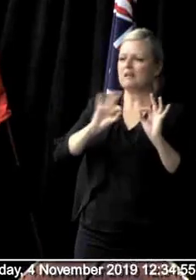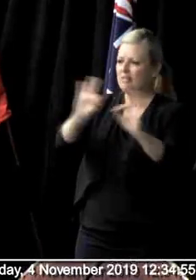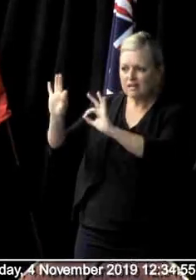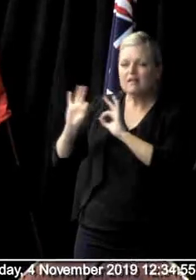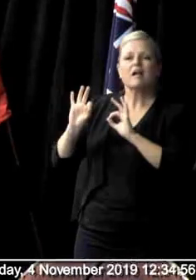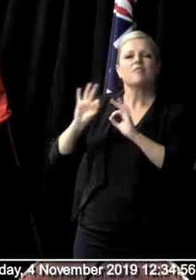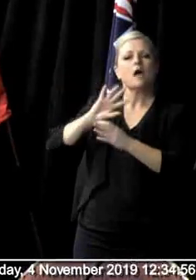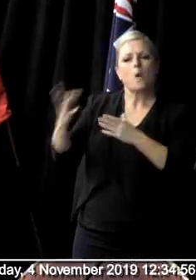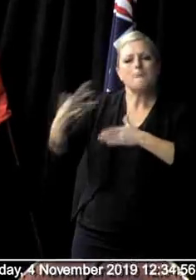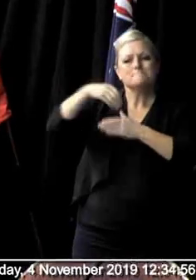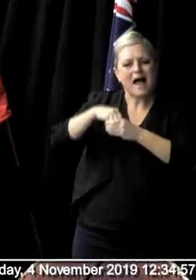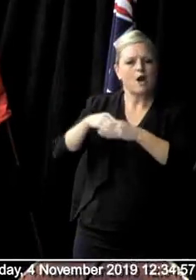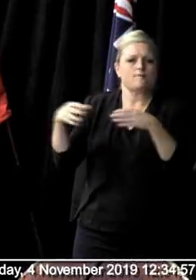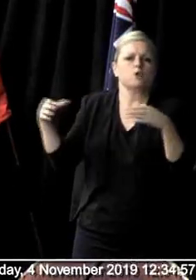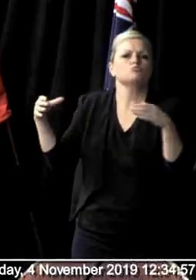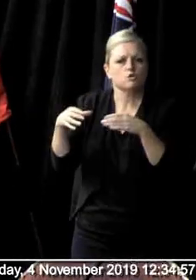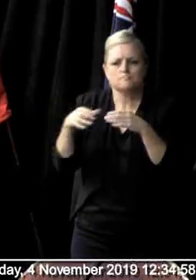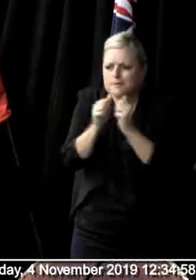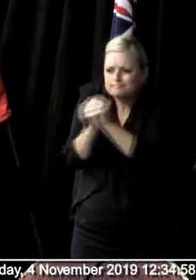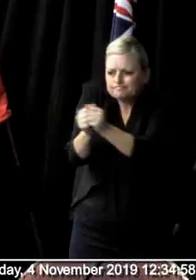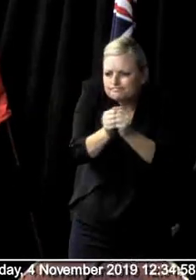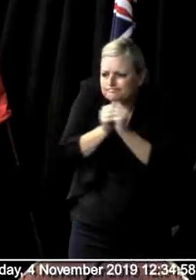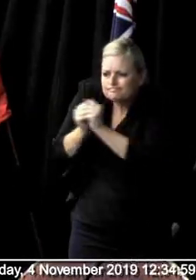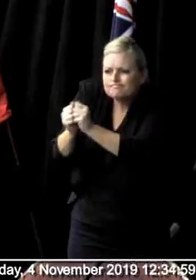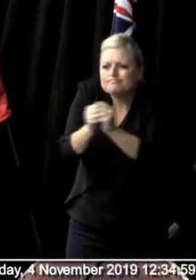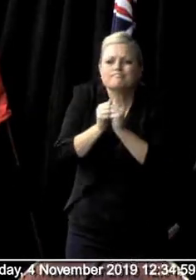really closely together, not just the special ed teachers,